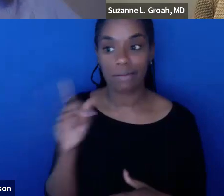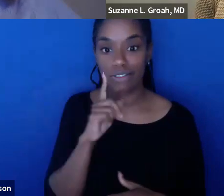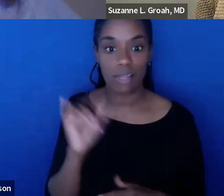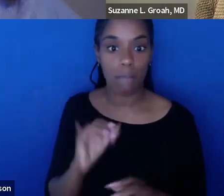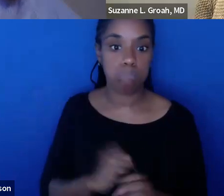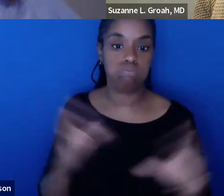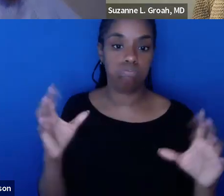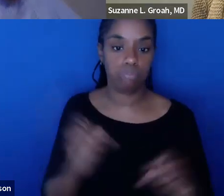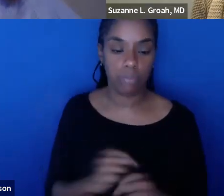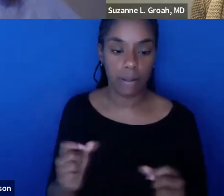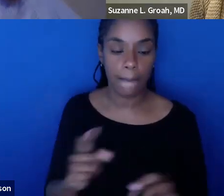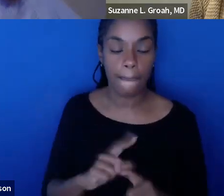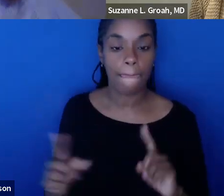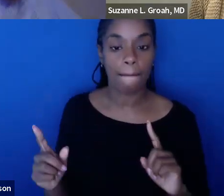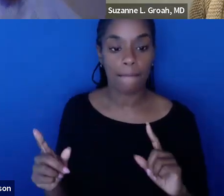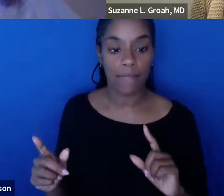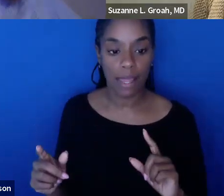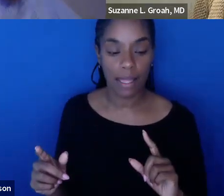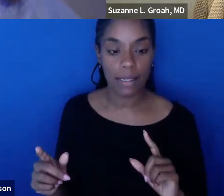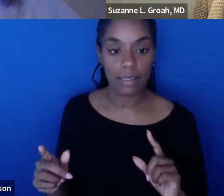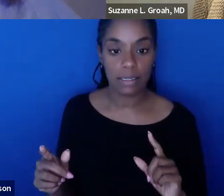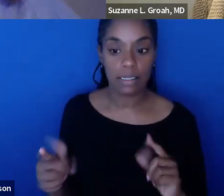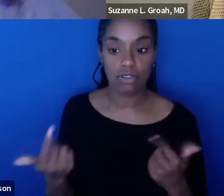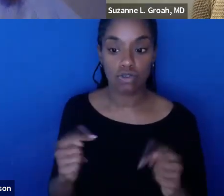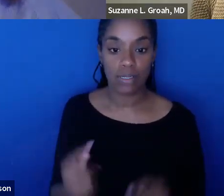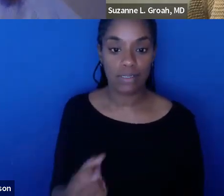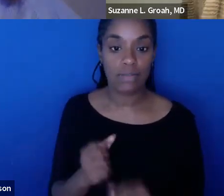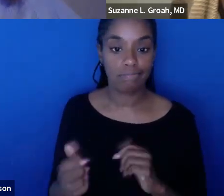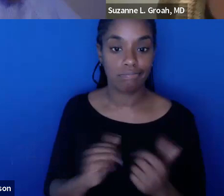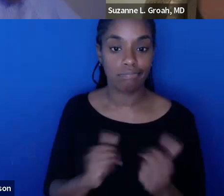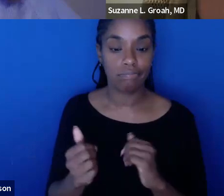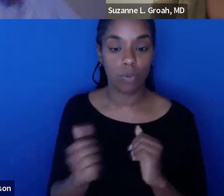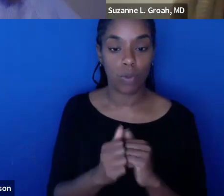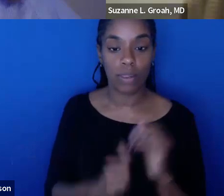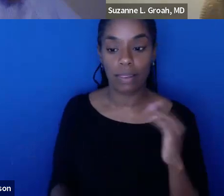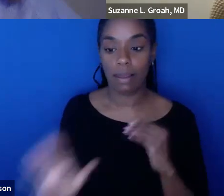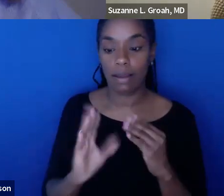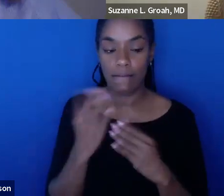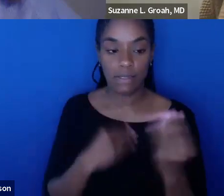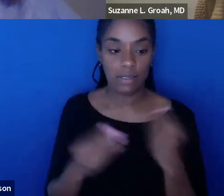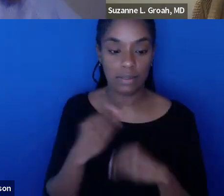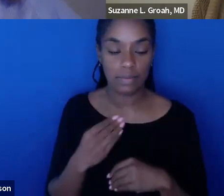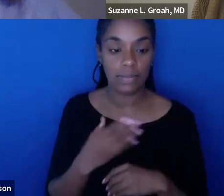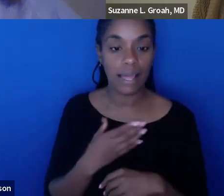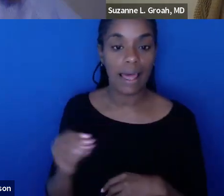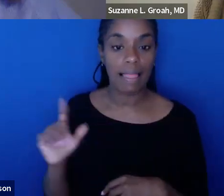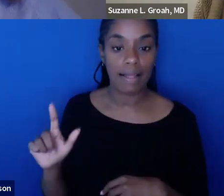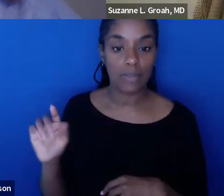It also competes with their food and it also, Lactobacillus, they survive better